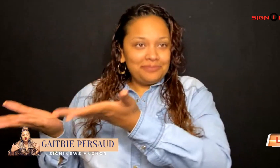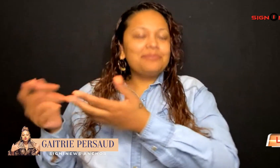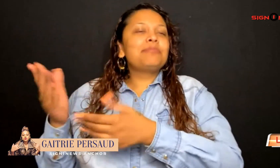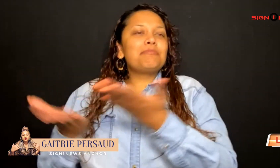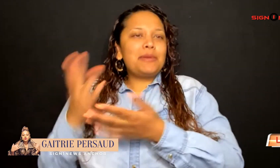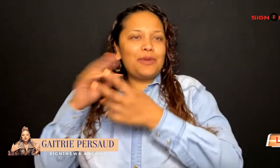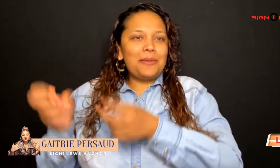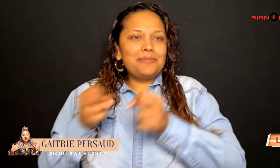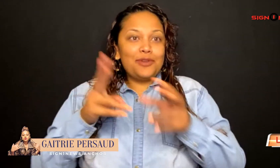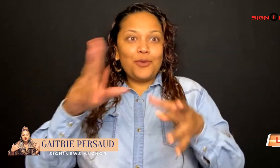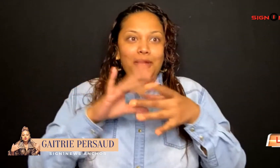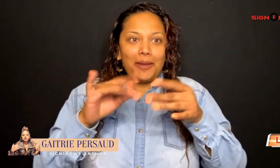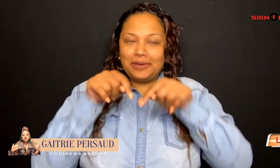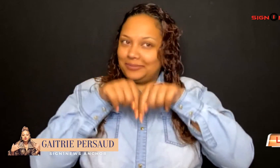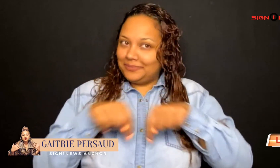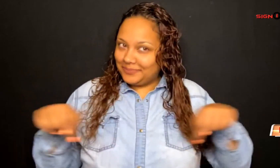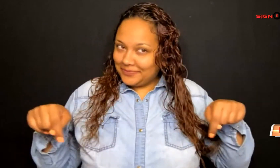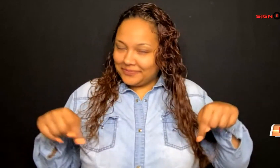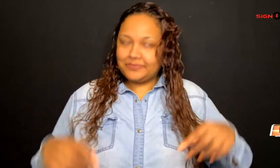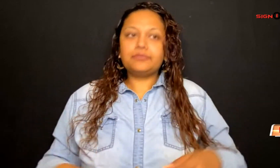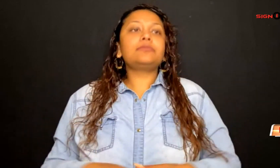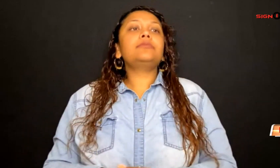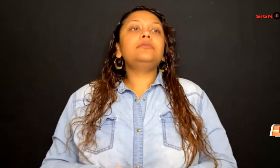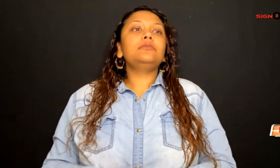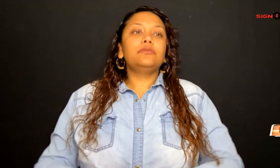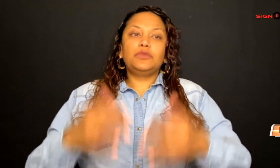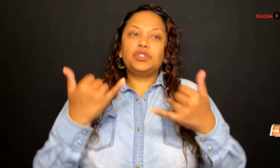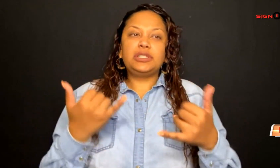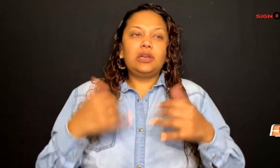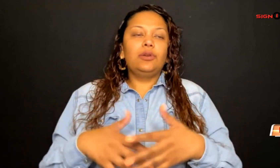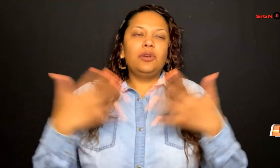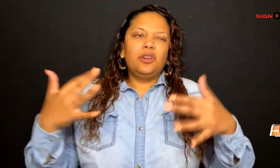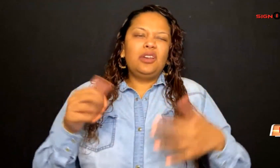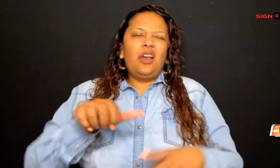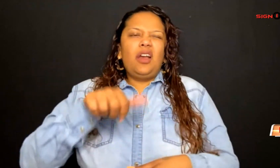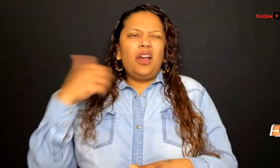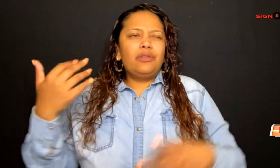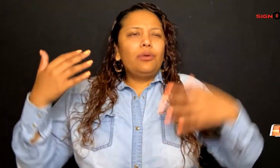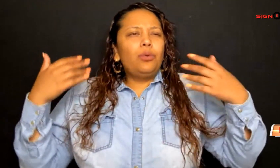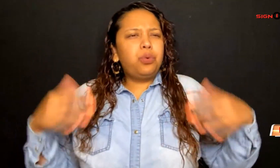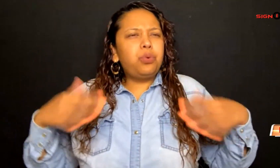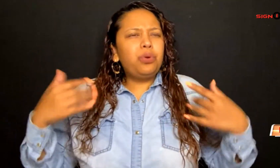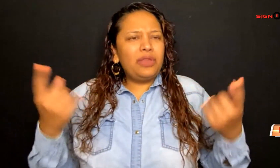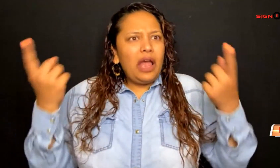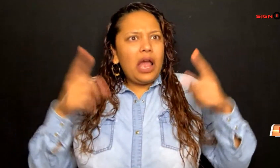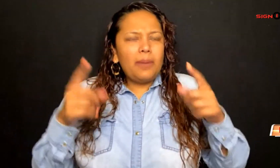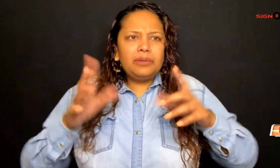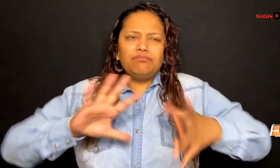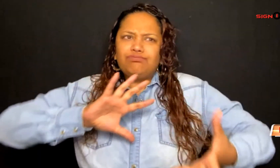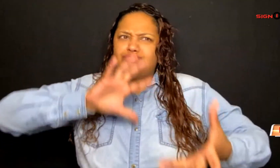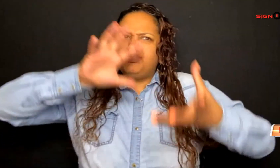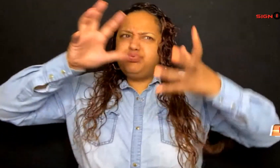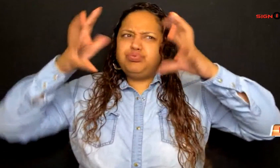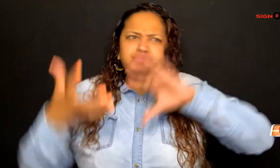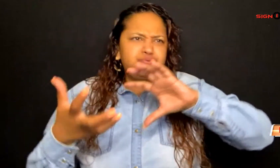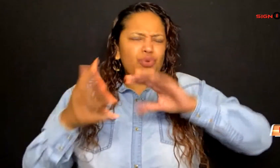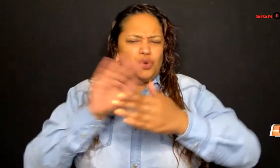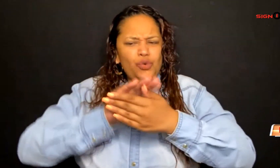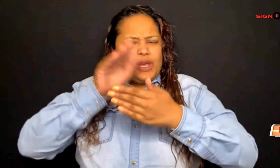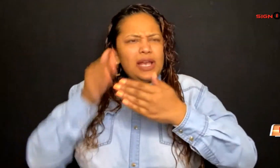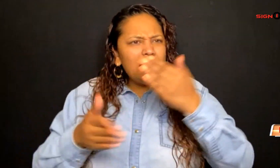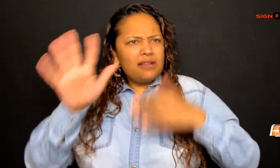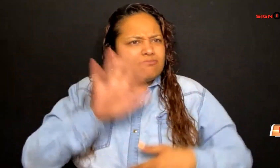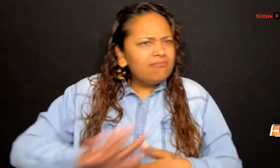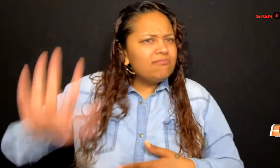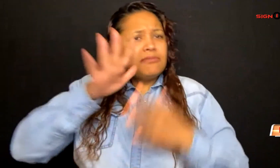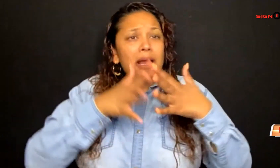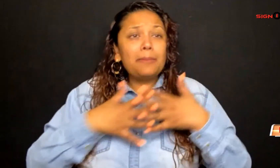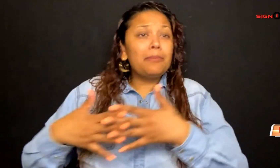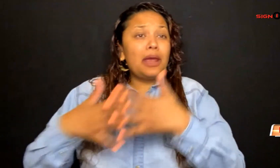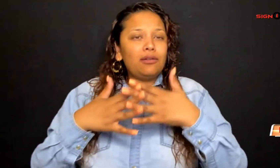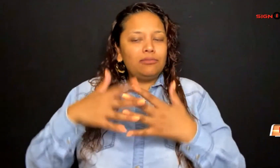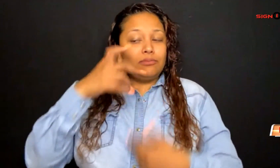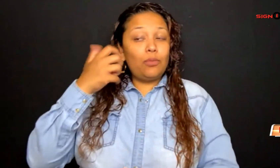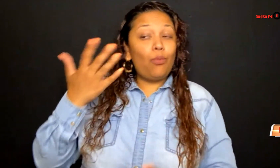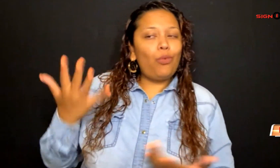we may add it at the bottom of the screen it was another deadly weekend in America because